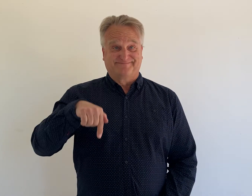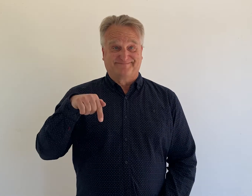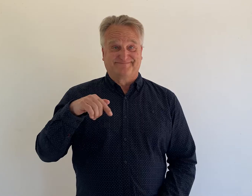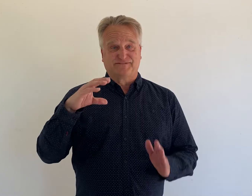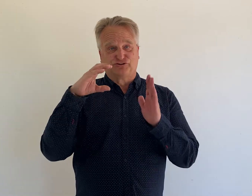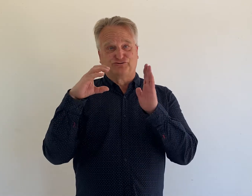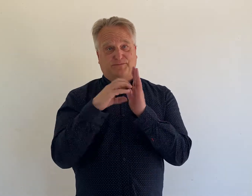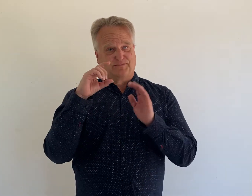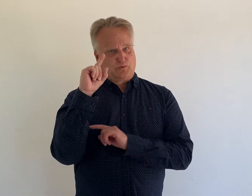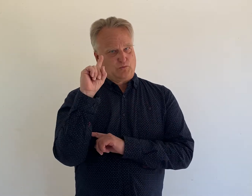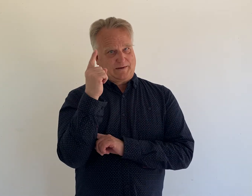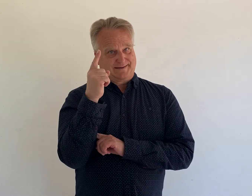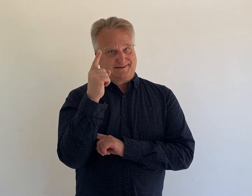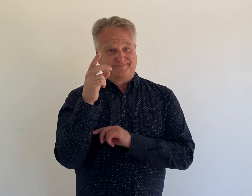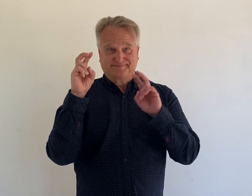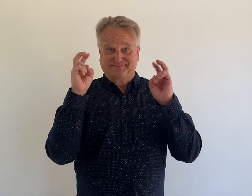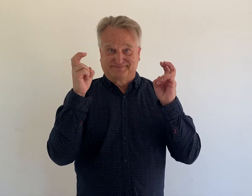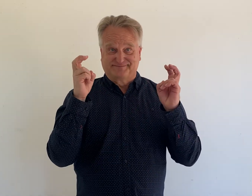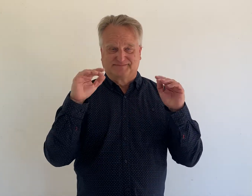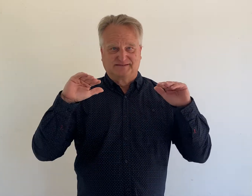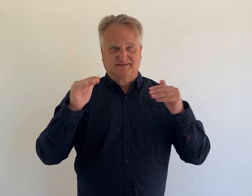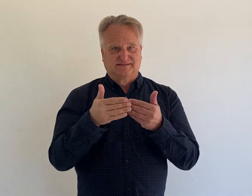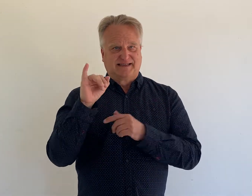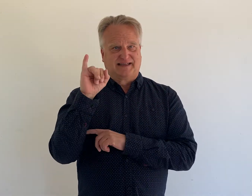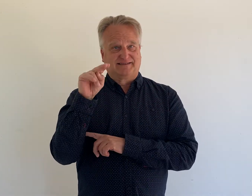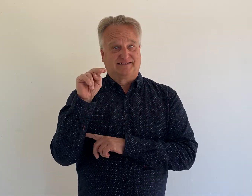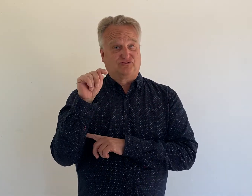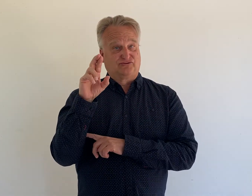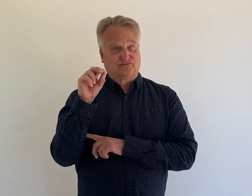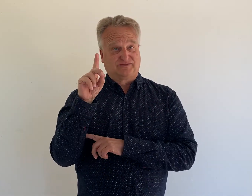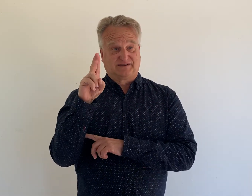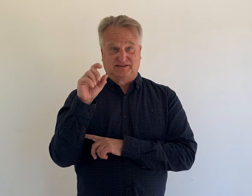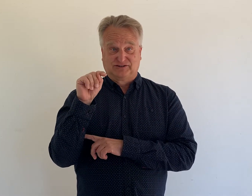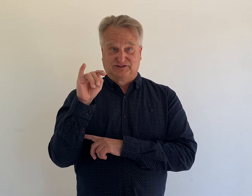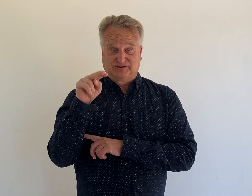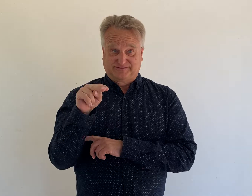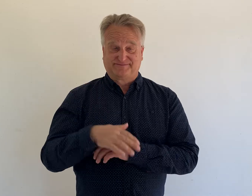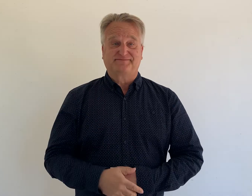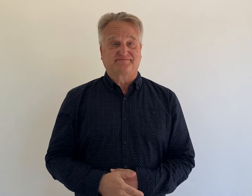This is Chapter 1: Introduction.